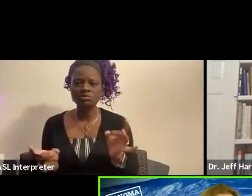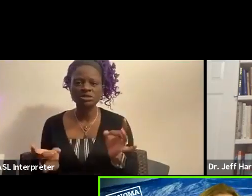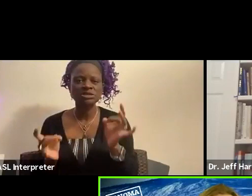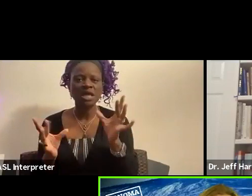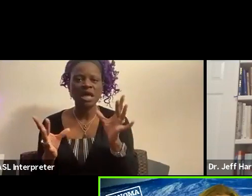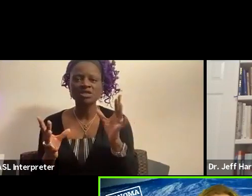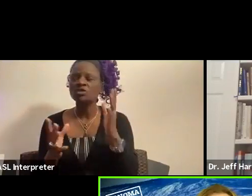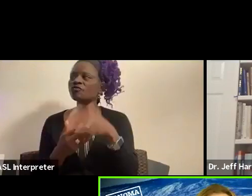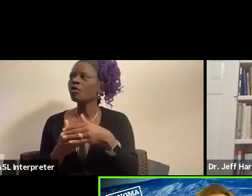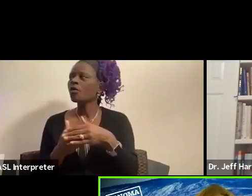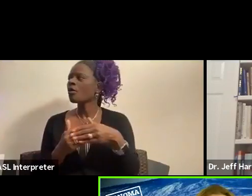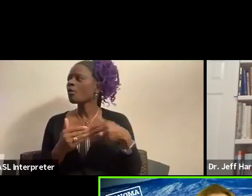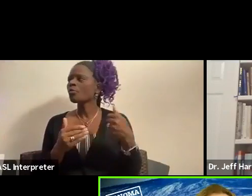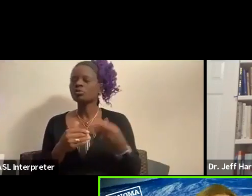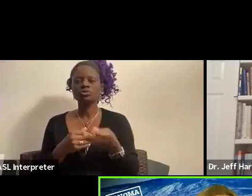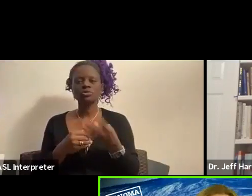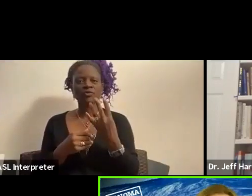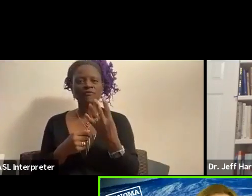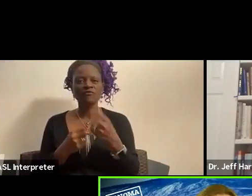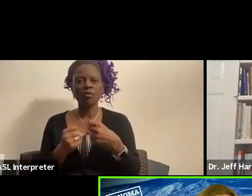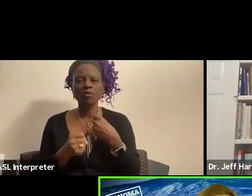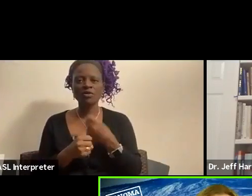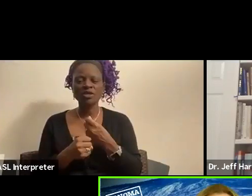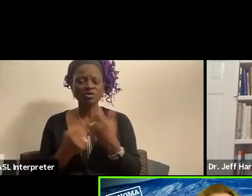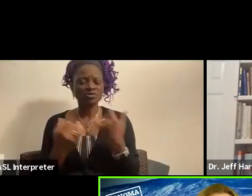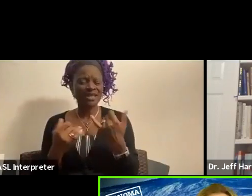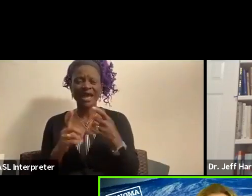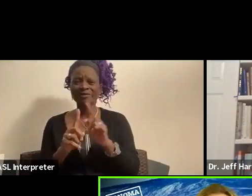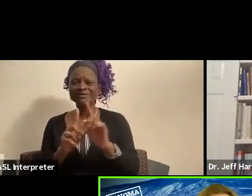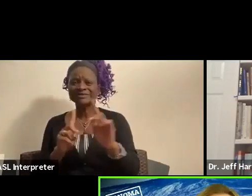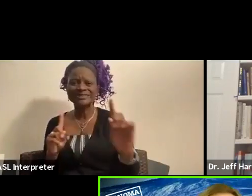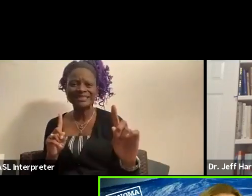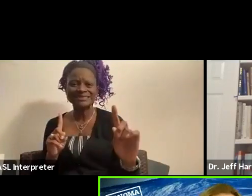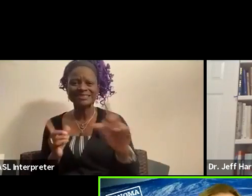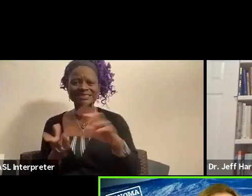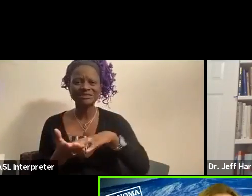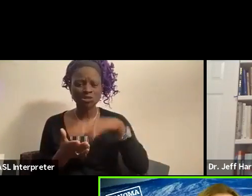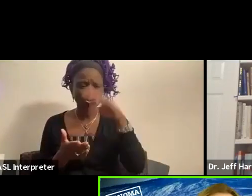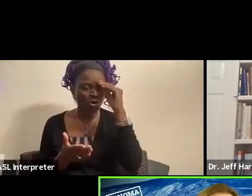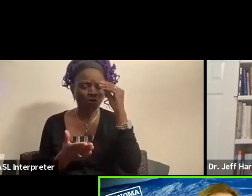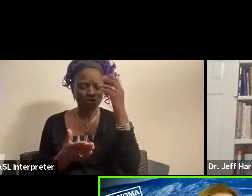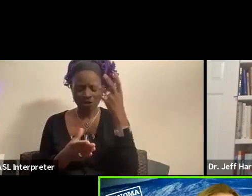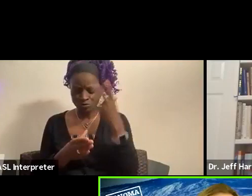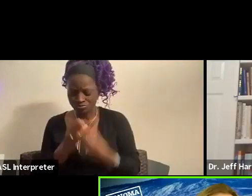And I think that now then shifting to distance learning, losing that source of identity and community that they